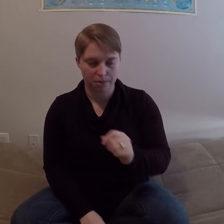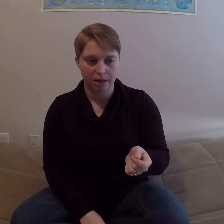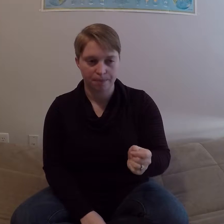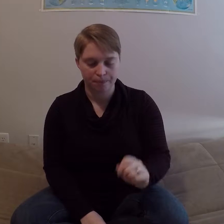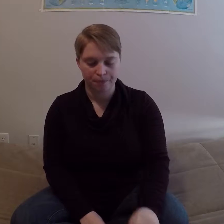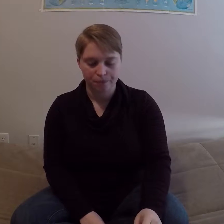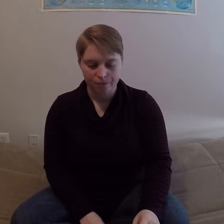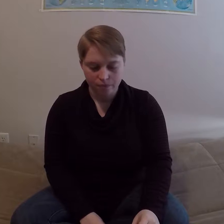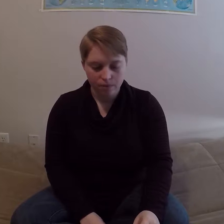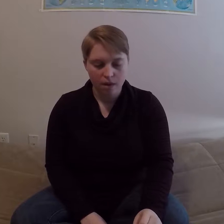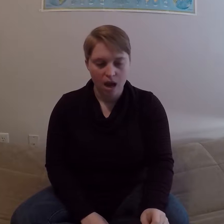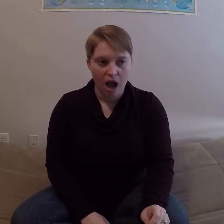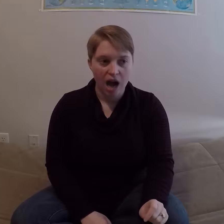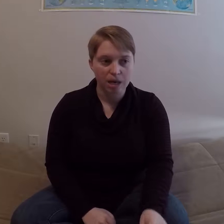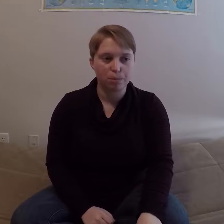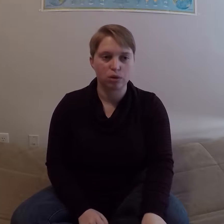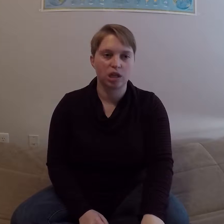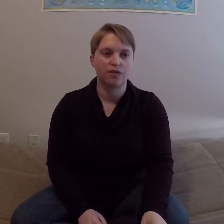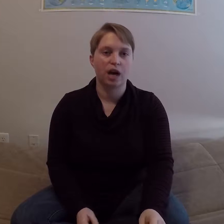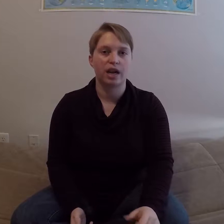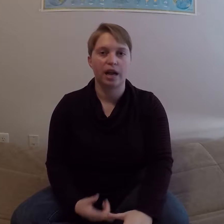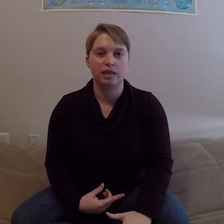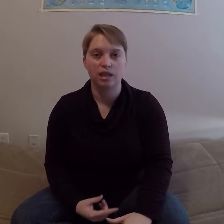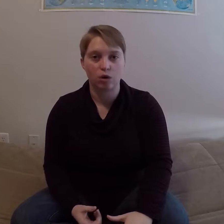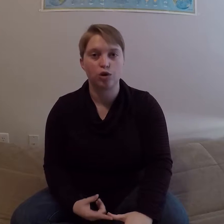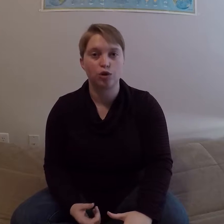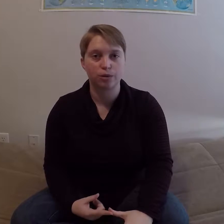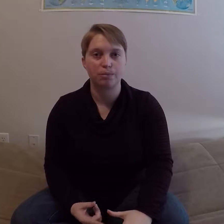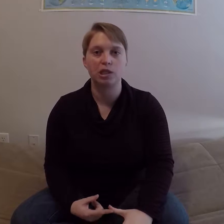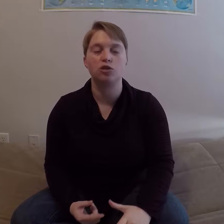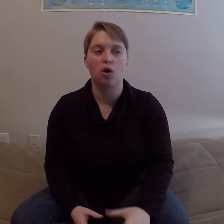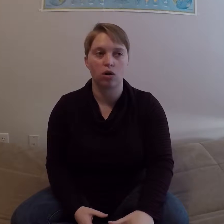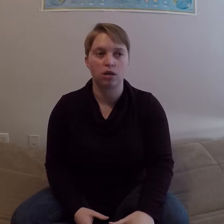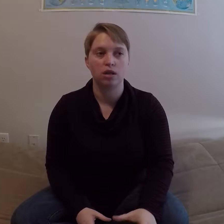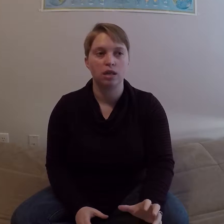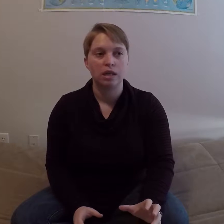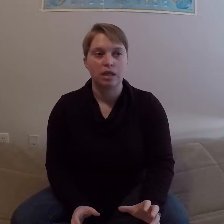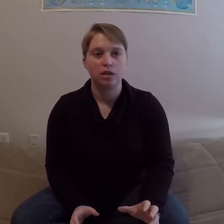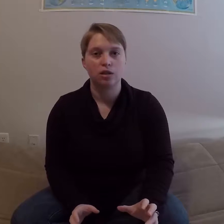a minute. I believe that ASL should be taught in the